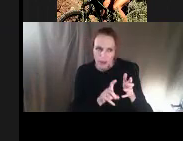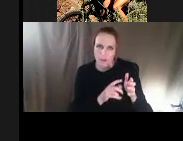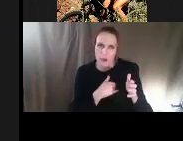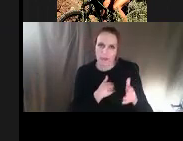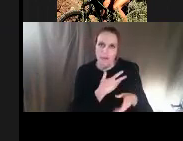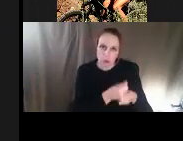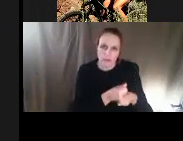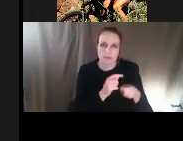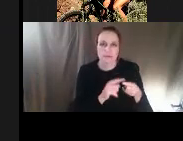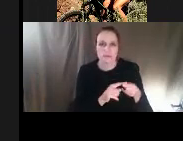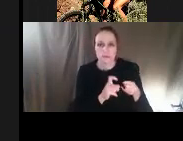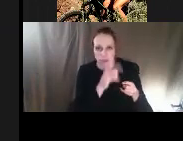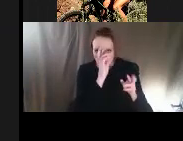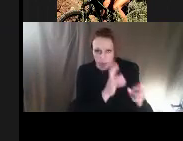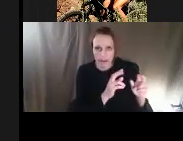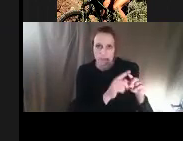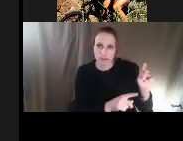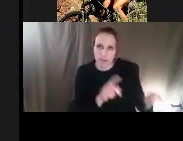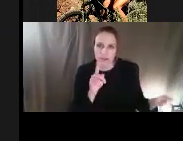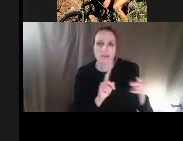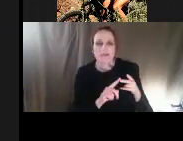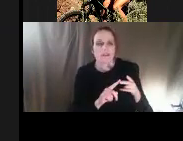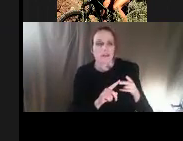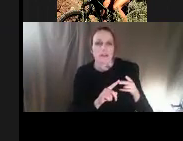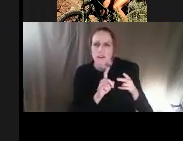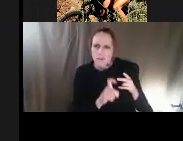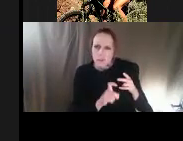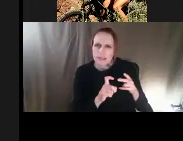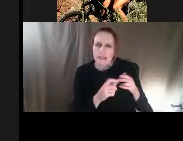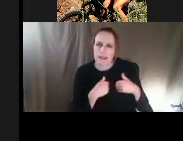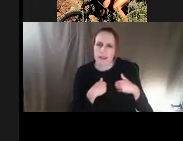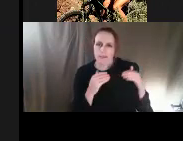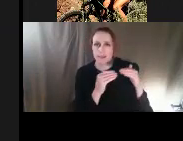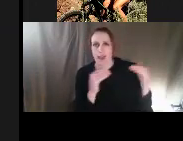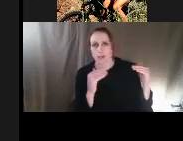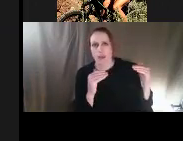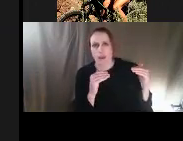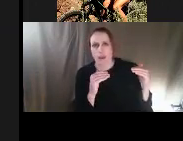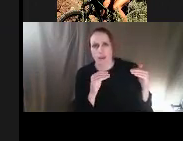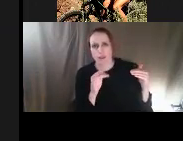equity and fairness, and really wanting social justice.